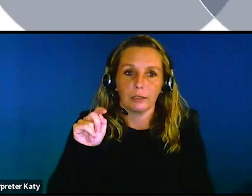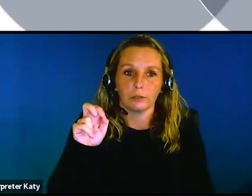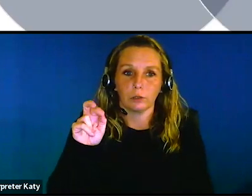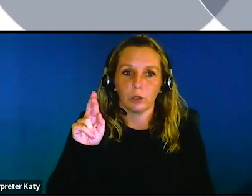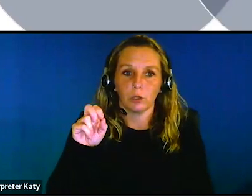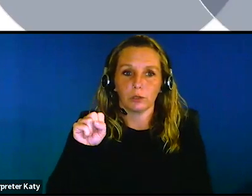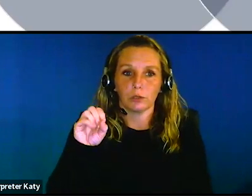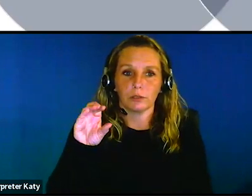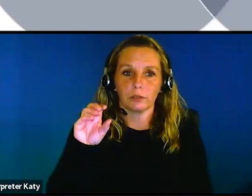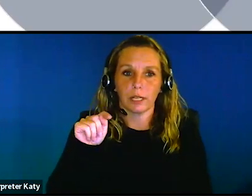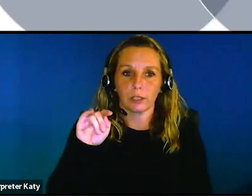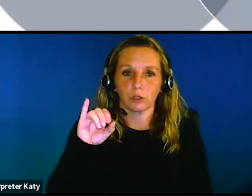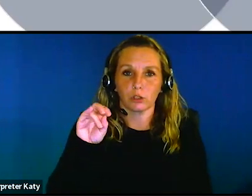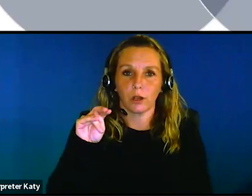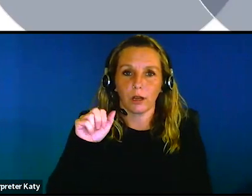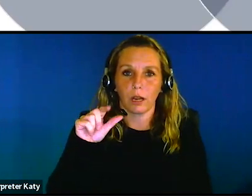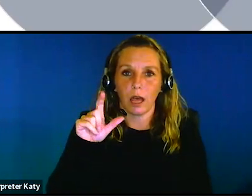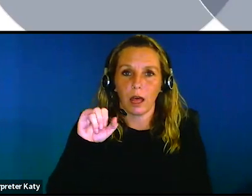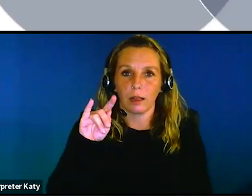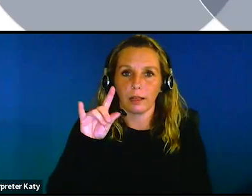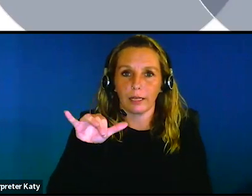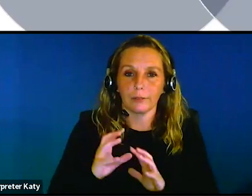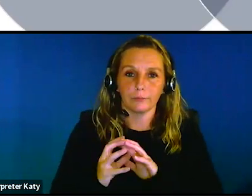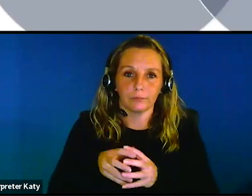And it shows up in terms of the ways